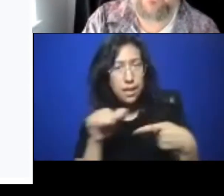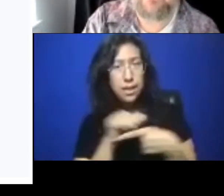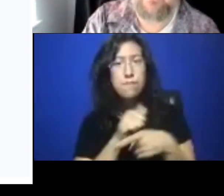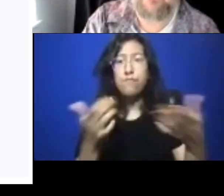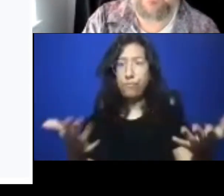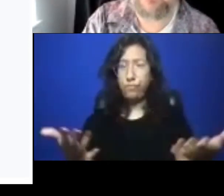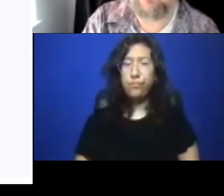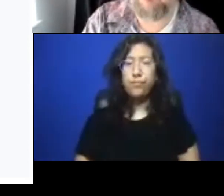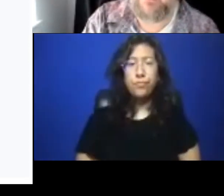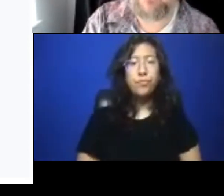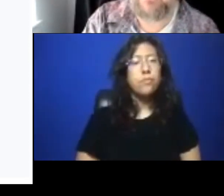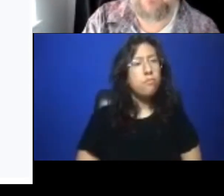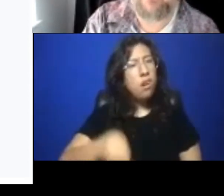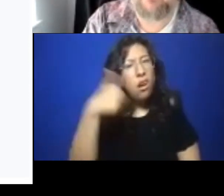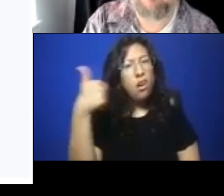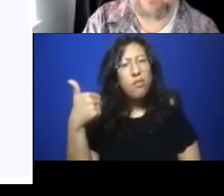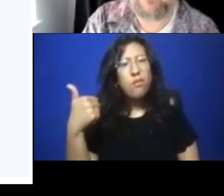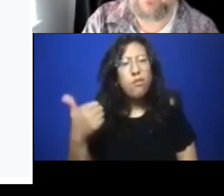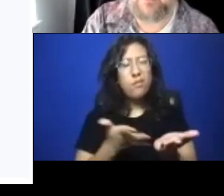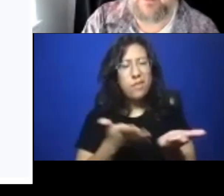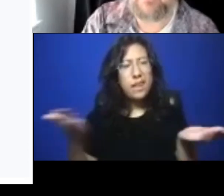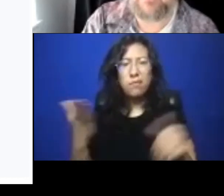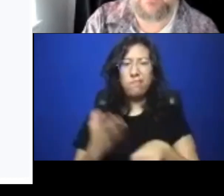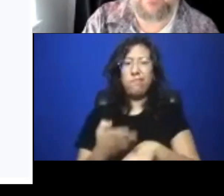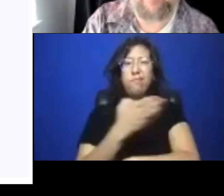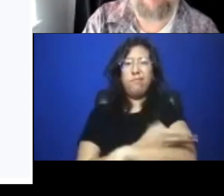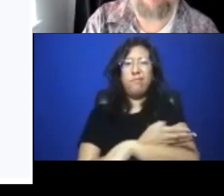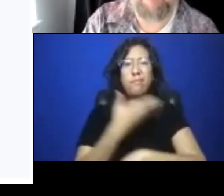What are some other things that would make things better and increase access to care?